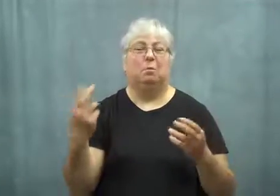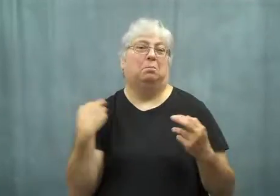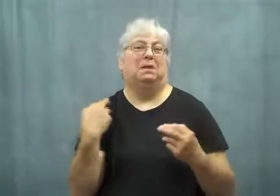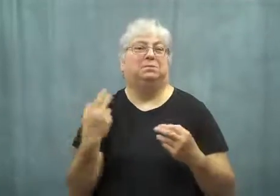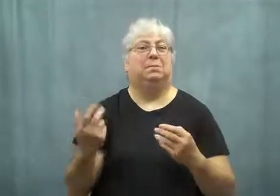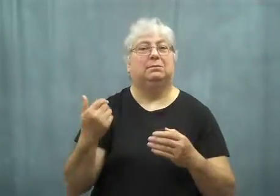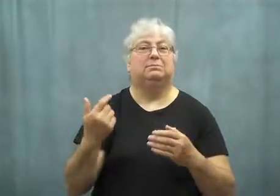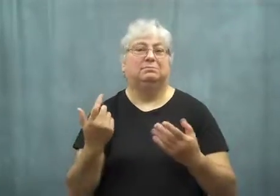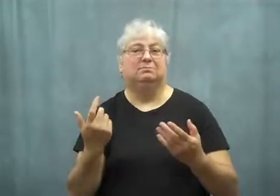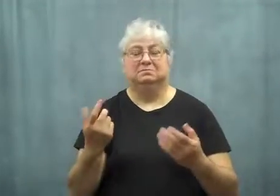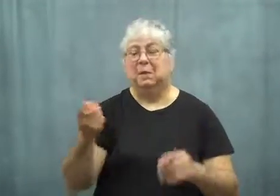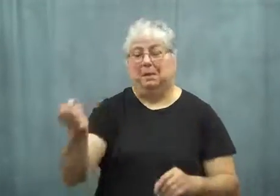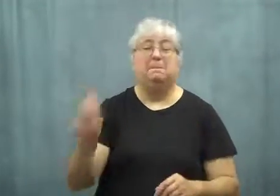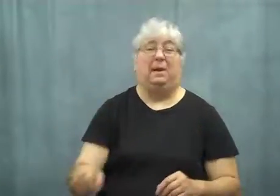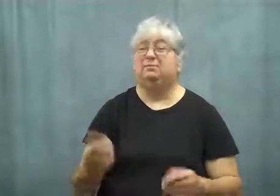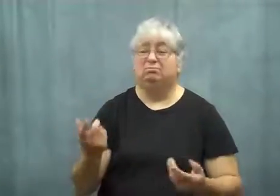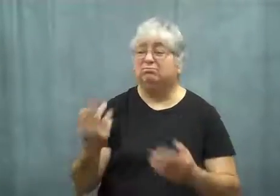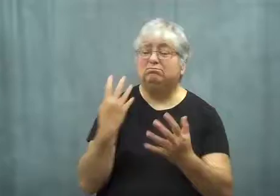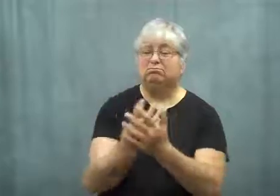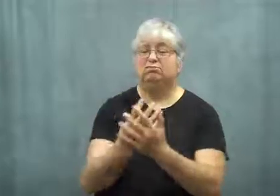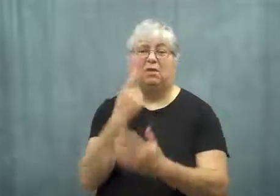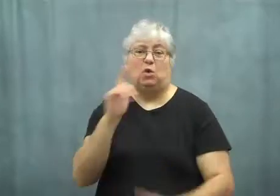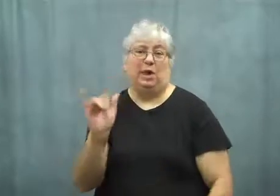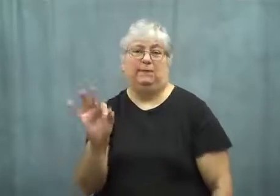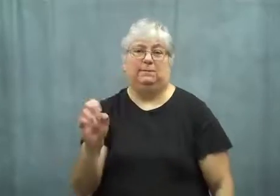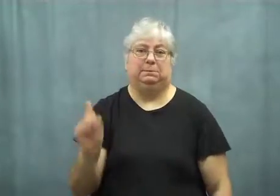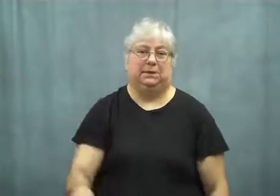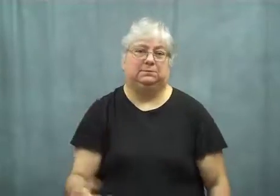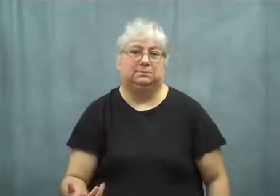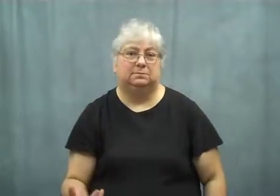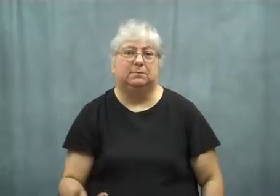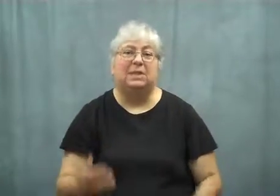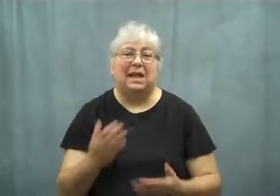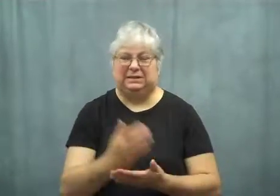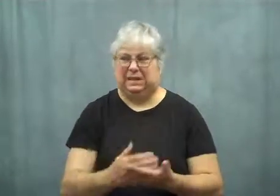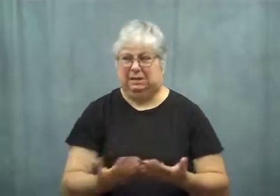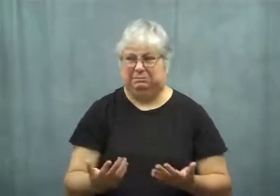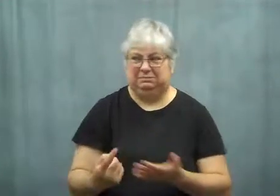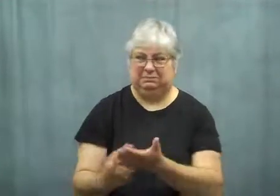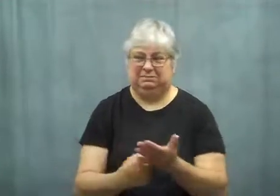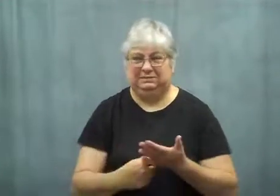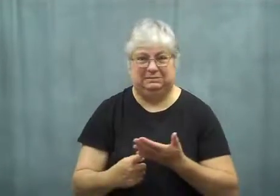and sentenced him to life in prison.